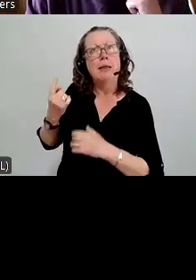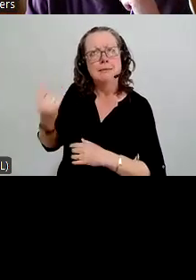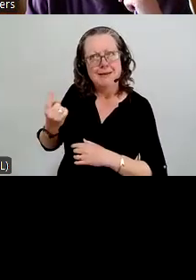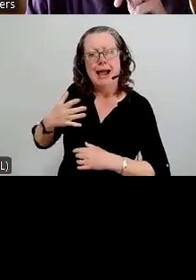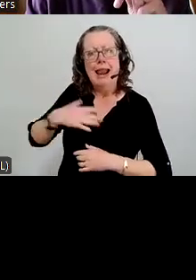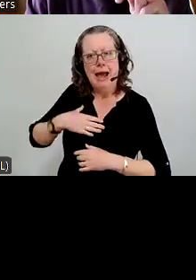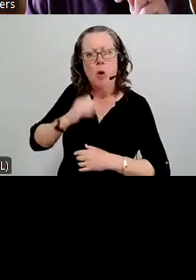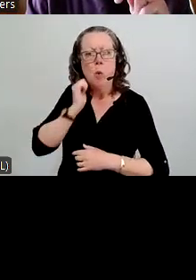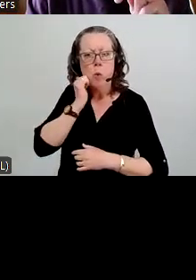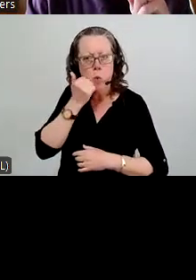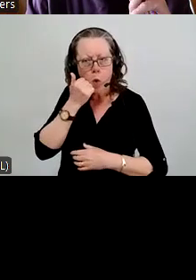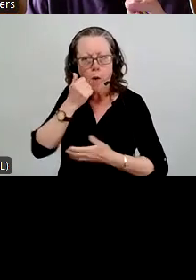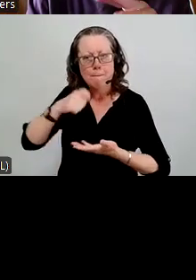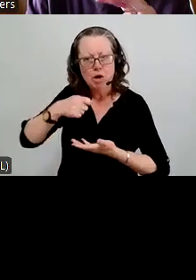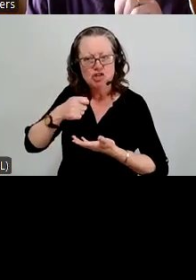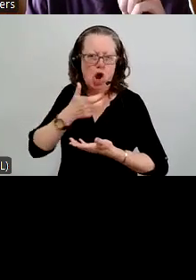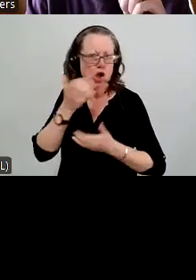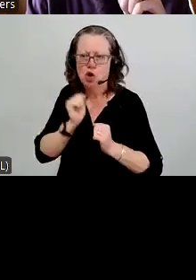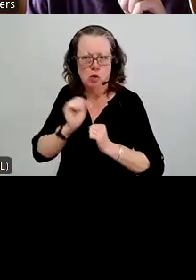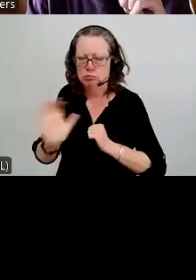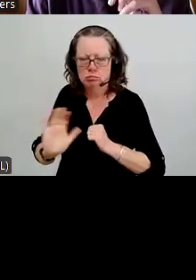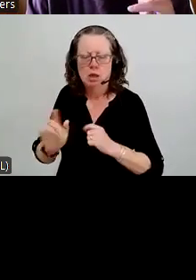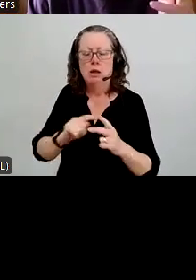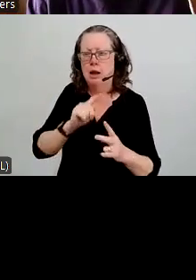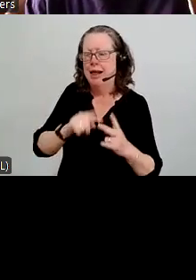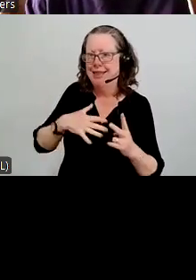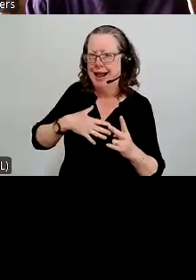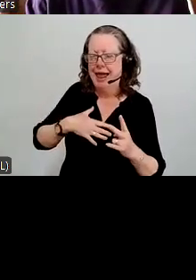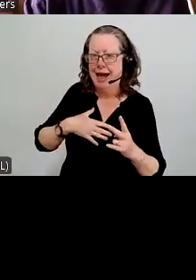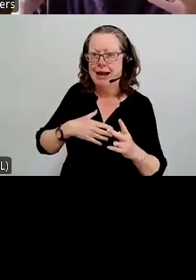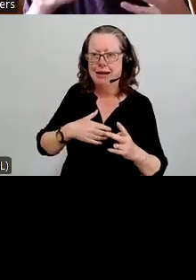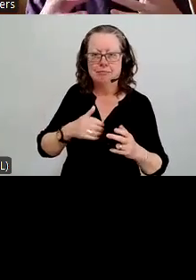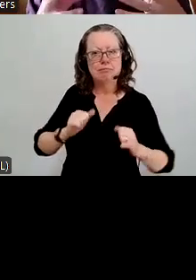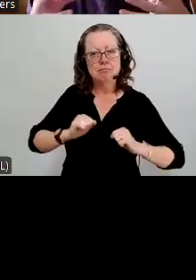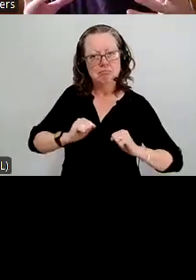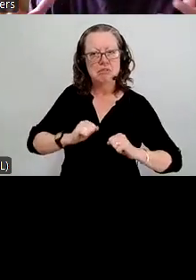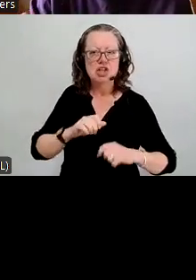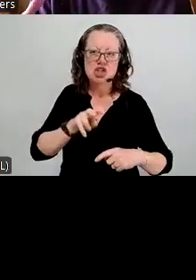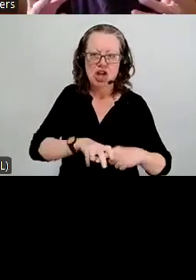that one, and like medium hardness mattress. These things can combine together